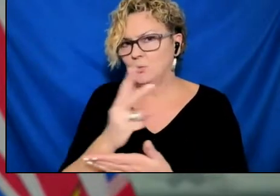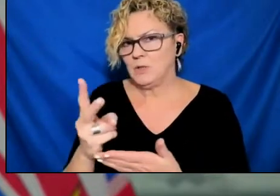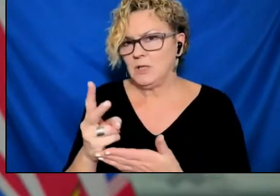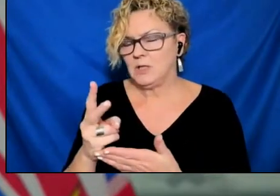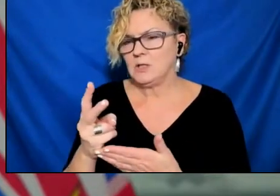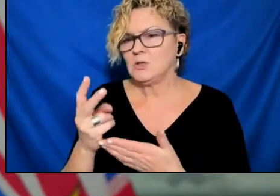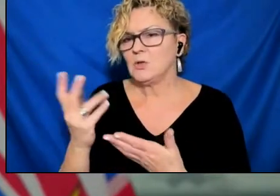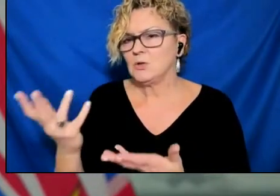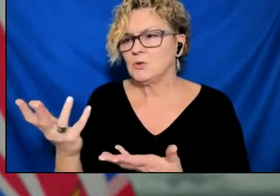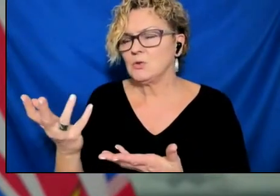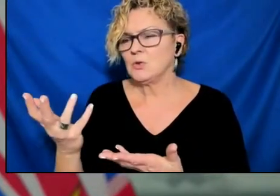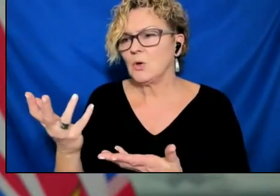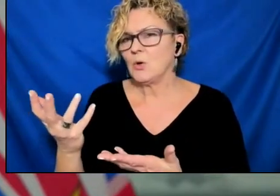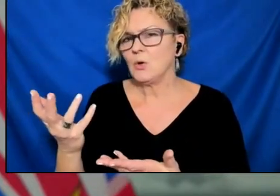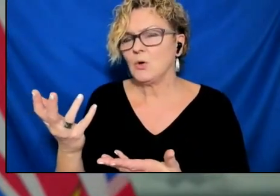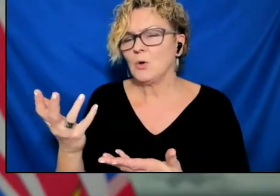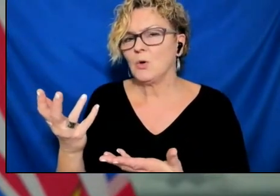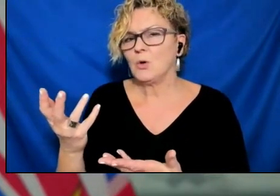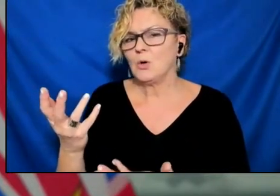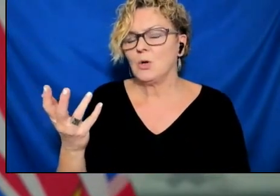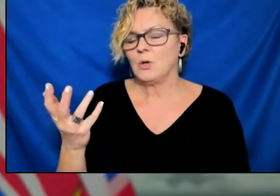seven days. It appears to